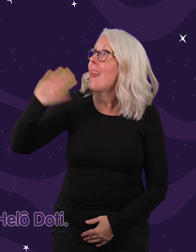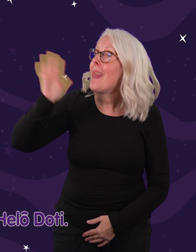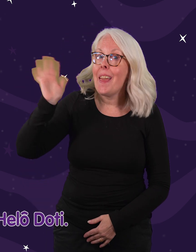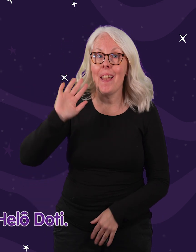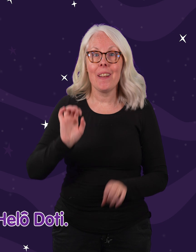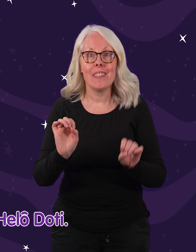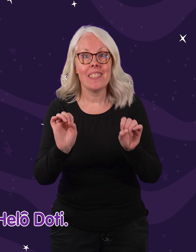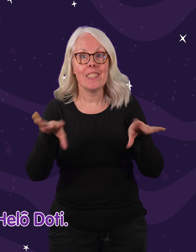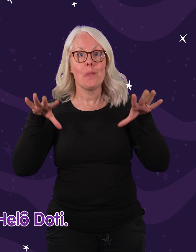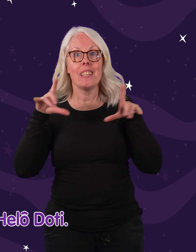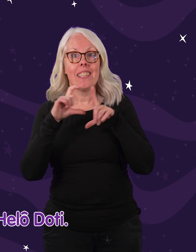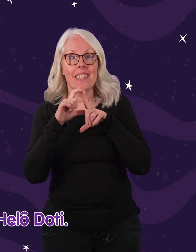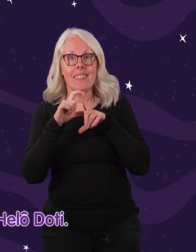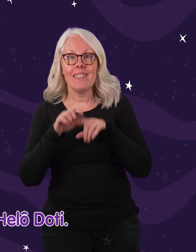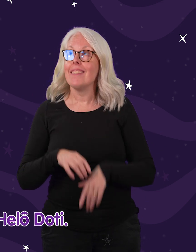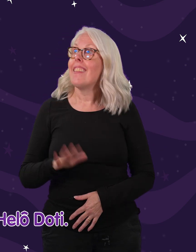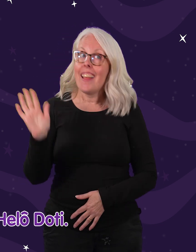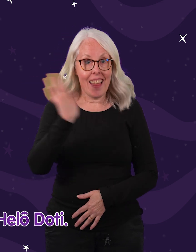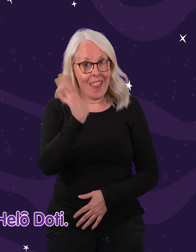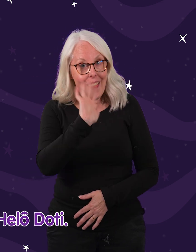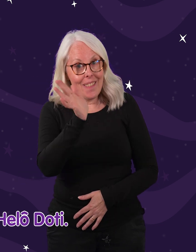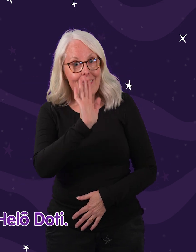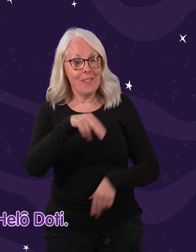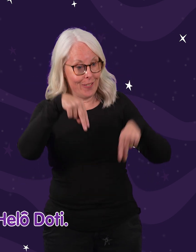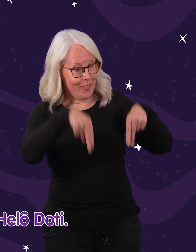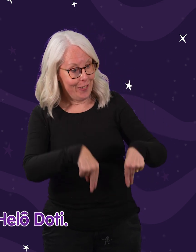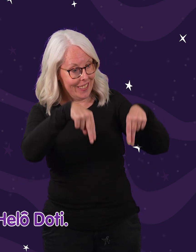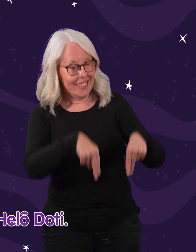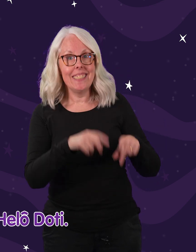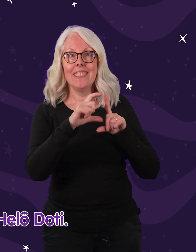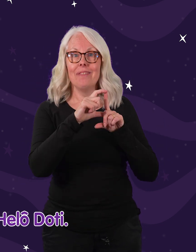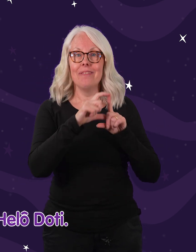Hello Dewin. Hello Doti.